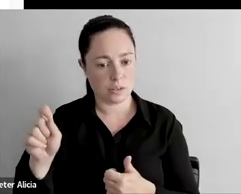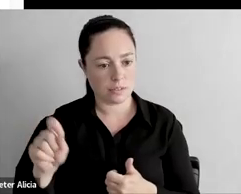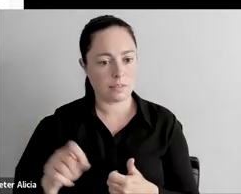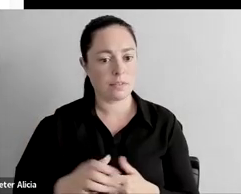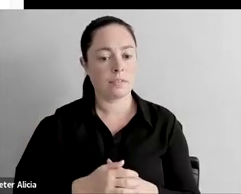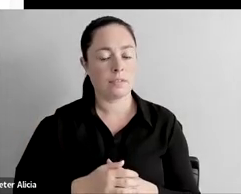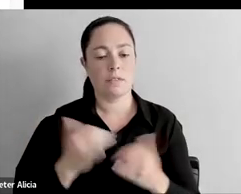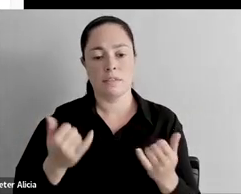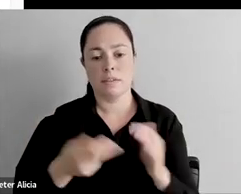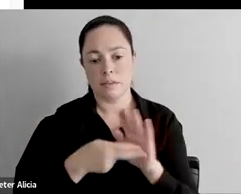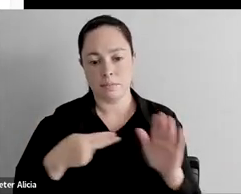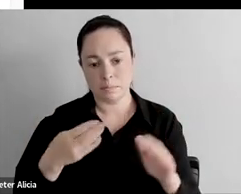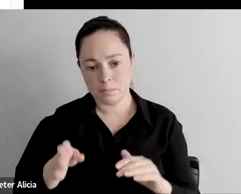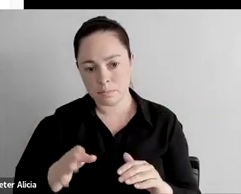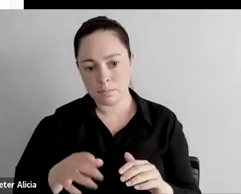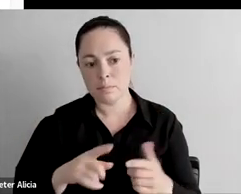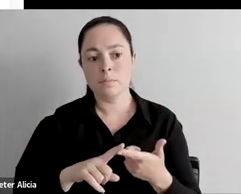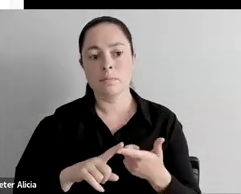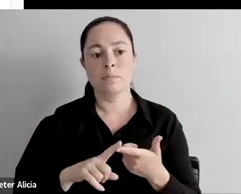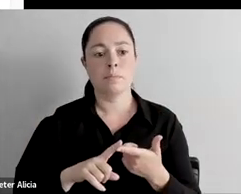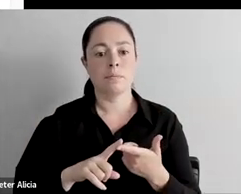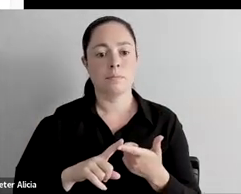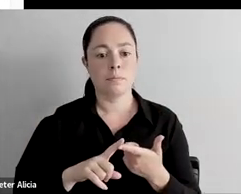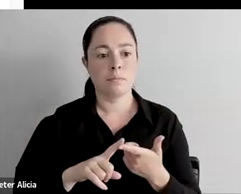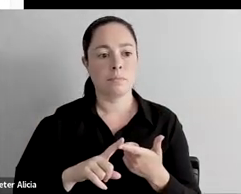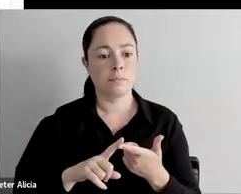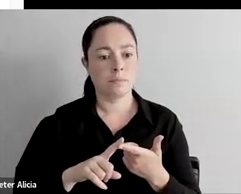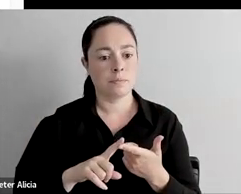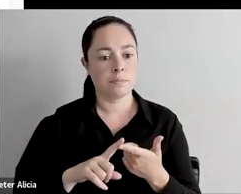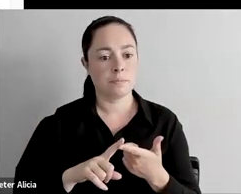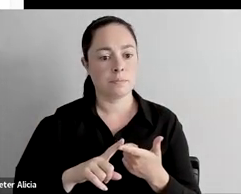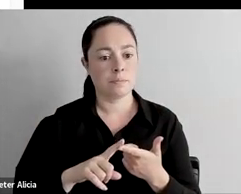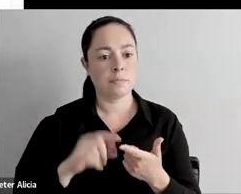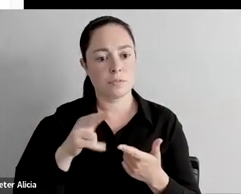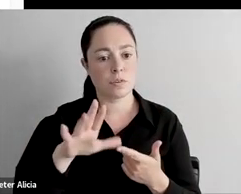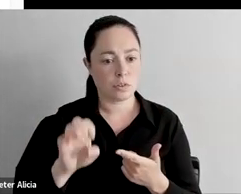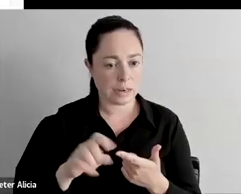And then from the race and ethnicity drop-down